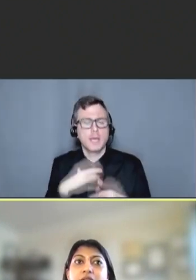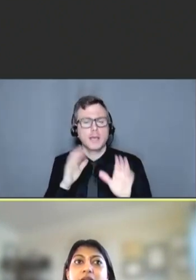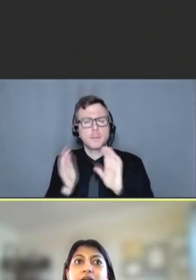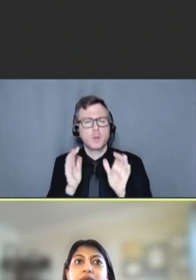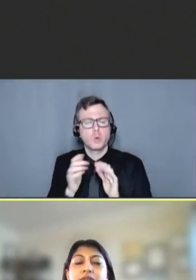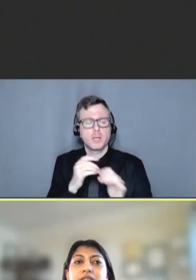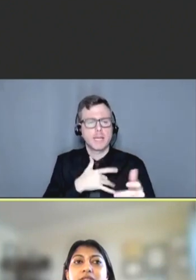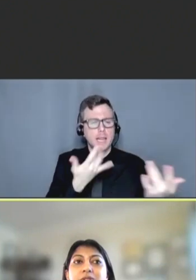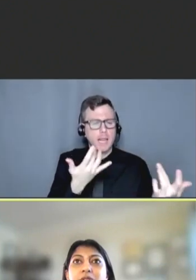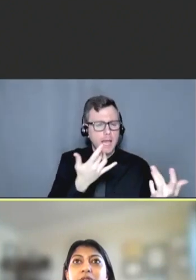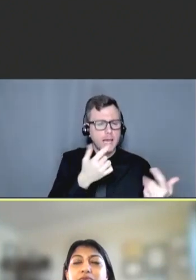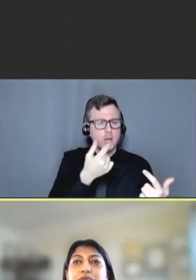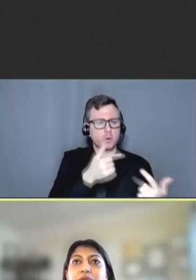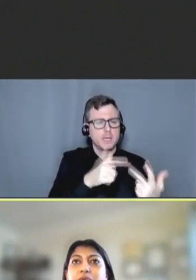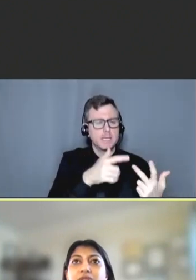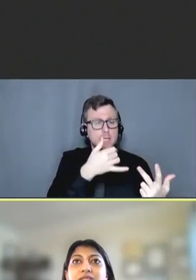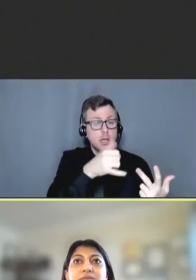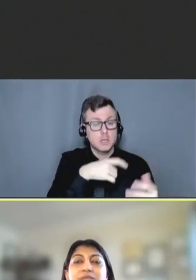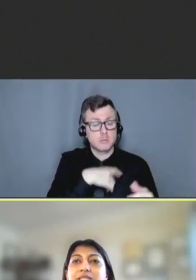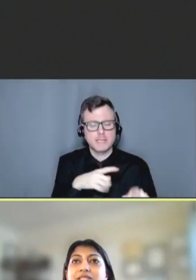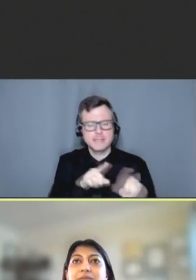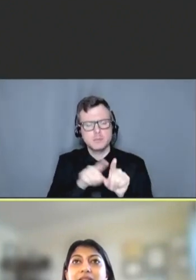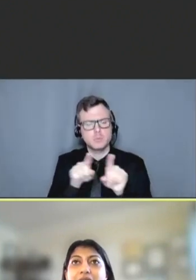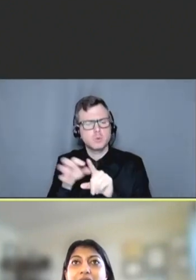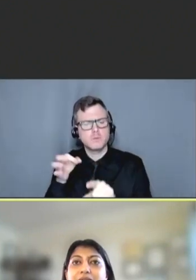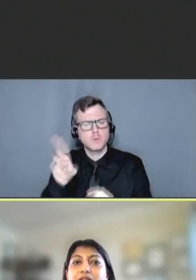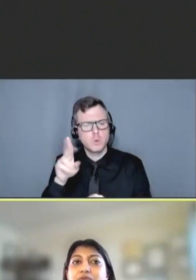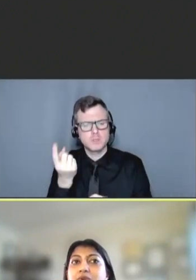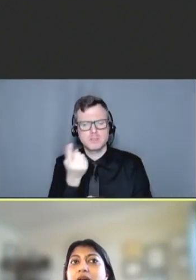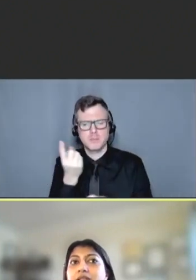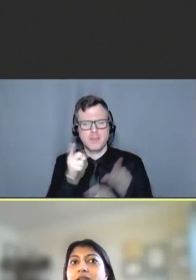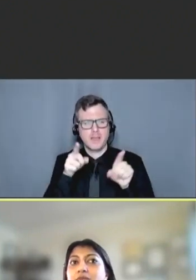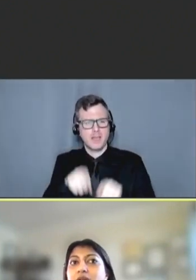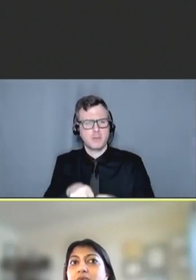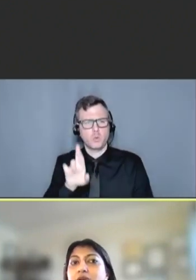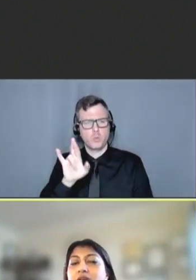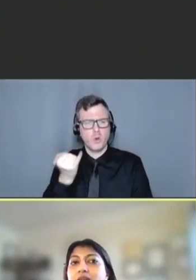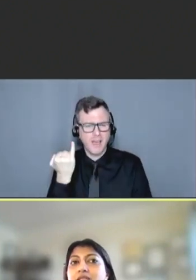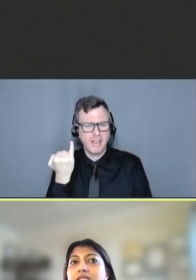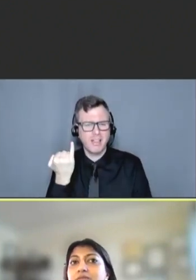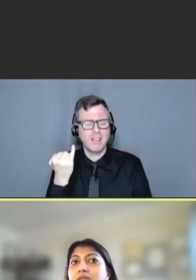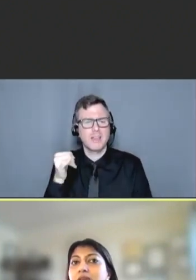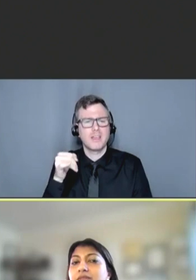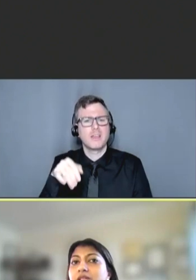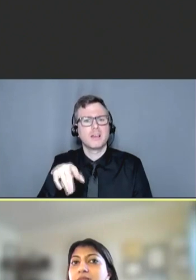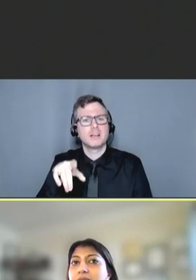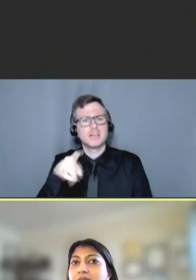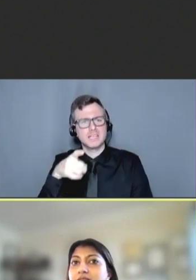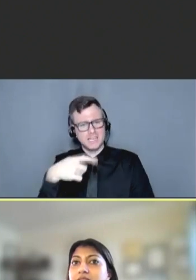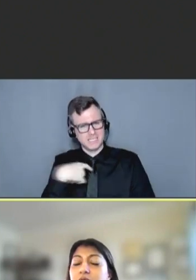Now, similar to flu, there seems to be something happening in Rhode Island, right, where again, it seems to be heavily impacted.